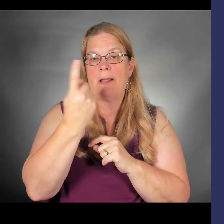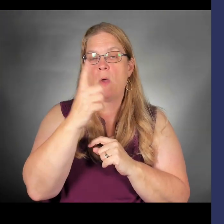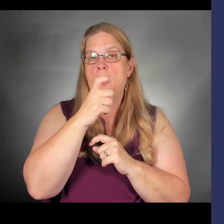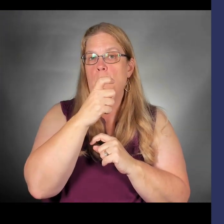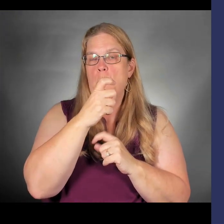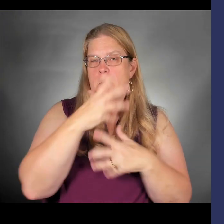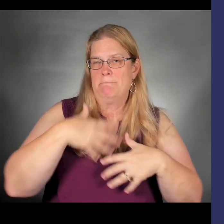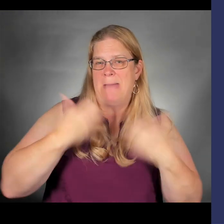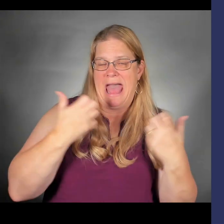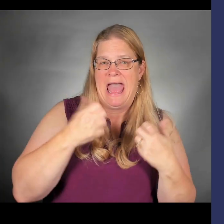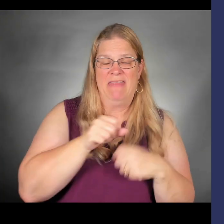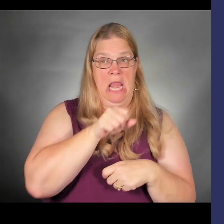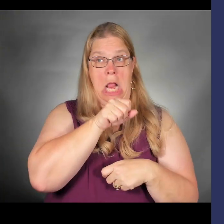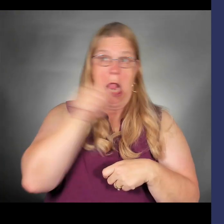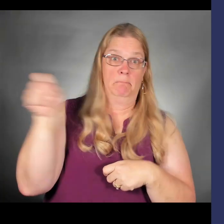if you see someone who is